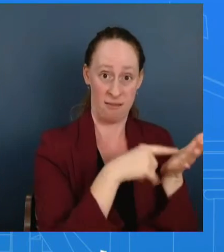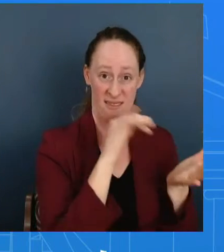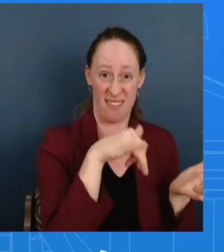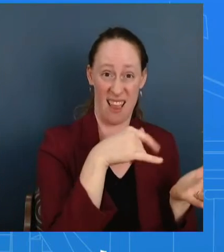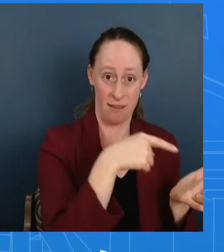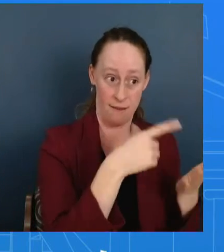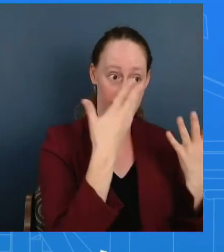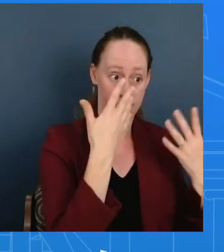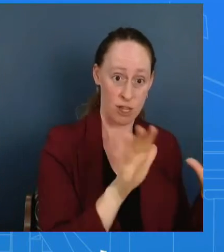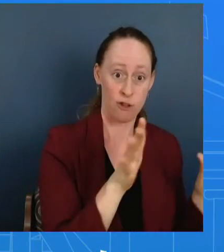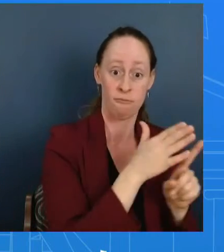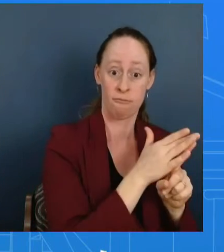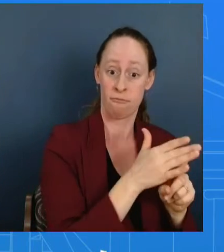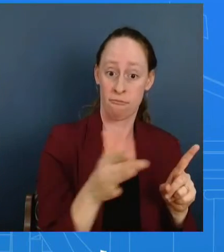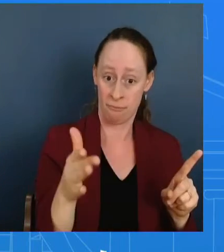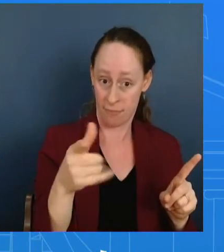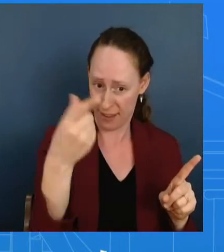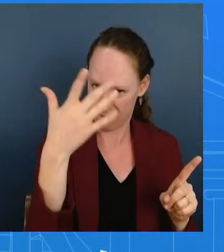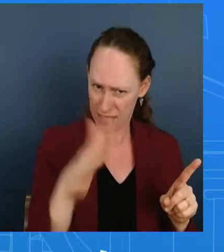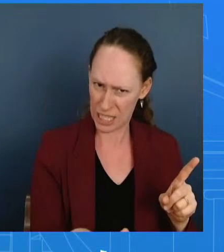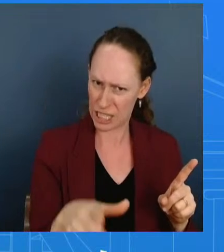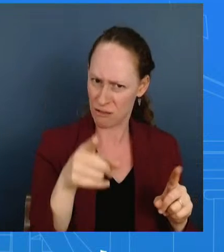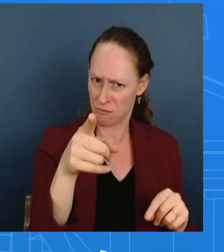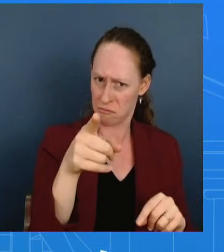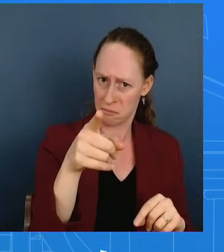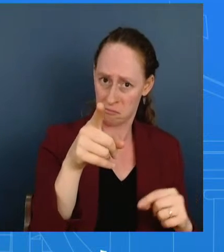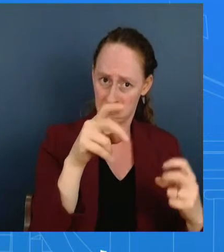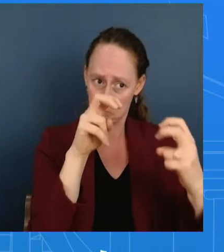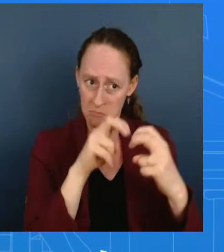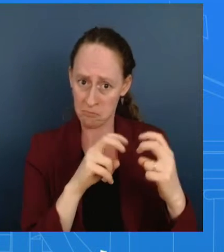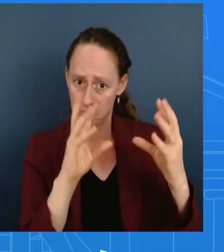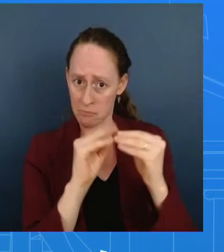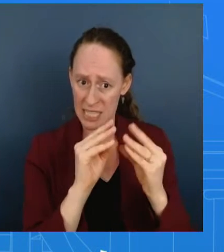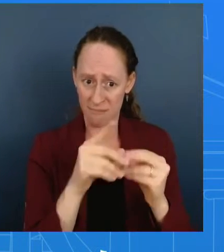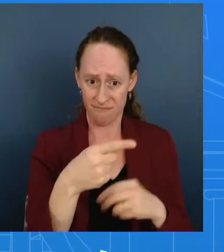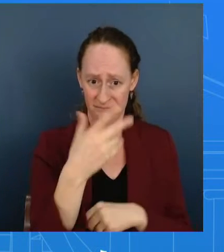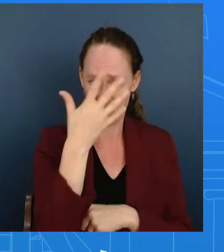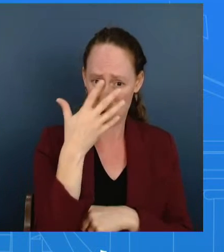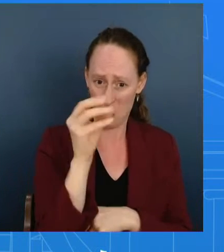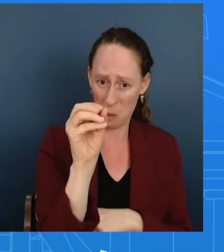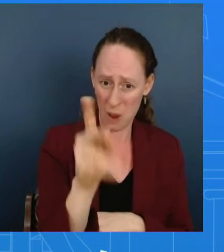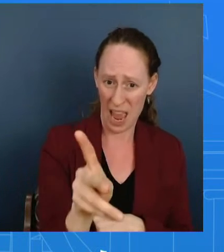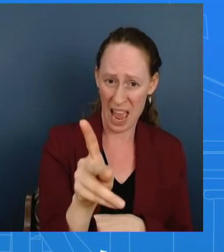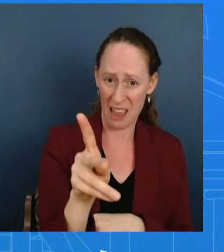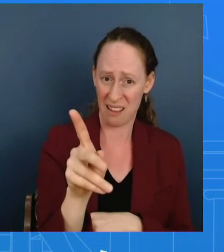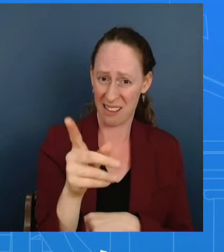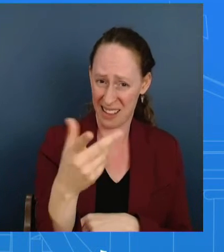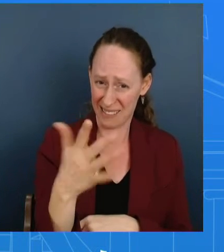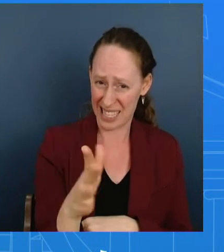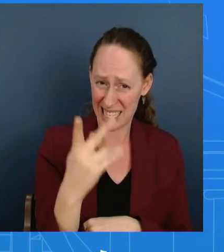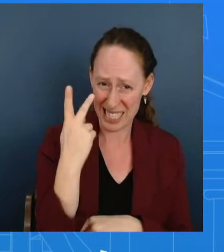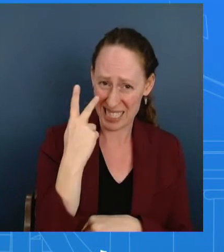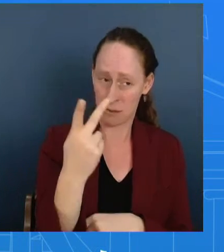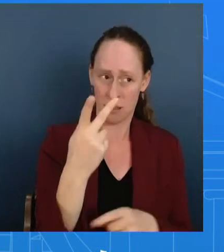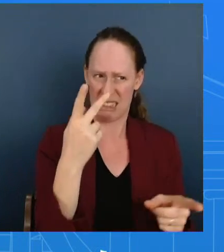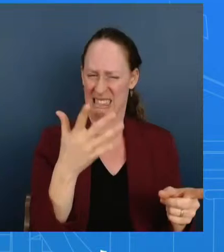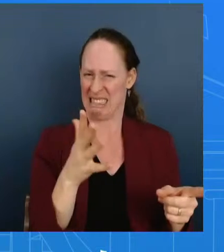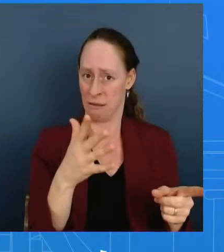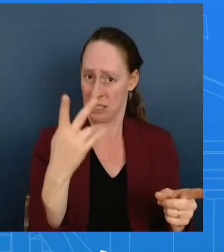similarly to the way he did on debate night? Mr. Kirby: Look, I'm a spokesman, and the last -- The Press: And you're in a lot of meetings with him. Mr. Kirby: I am. And the last thing I'm going to do is sit here